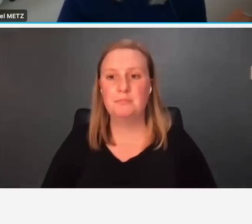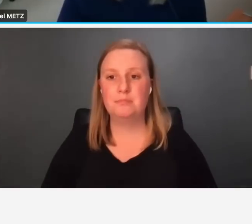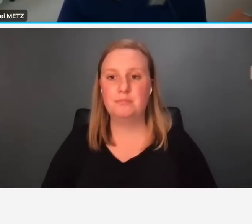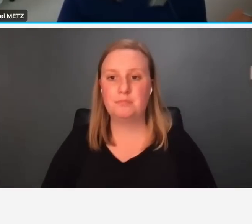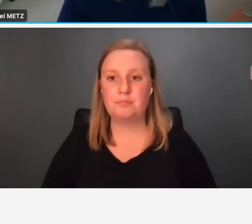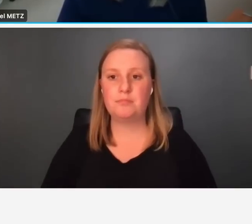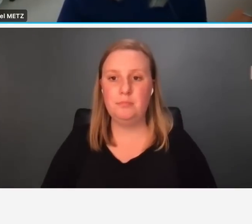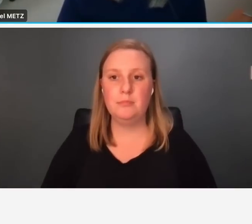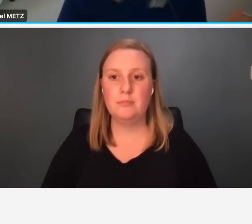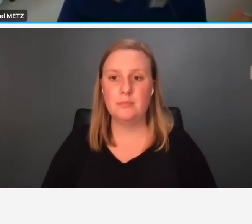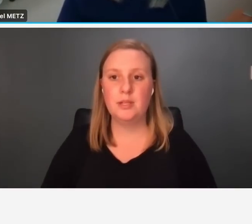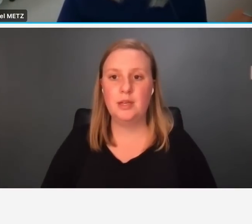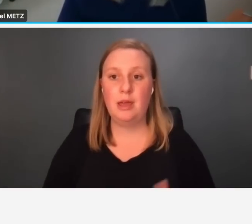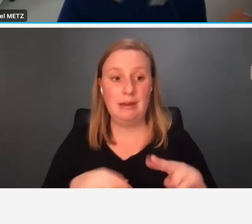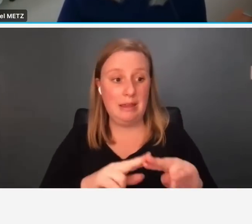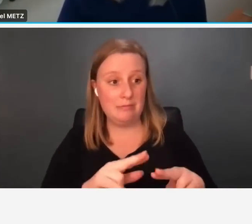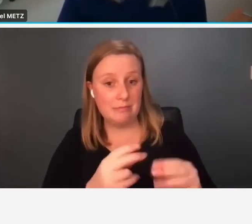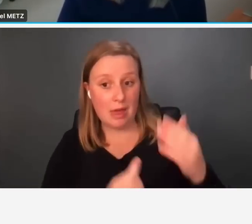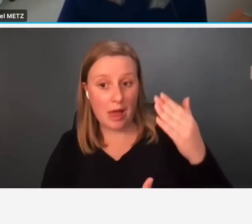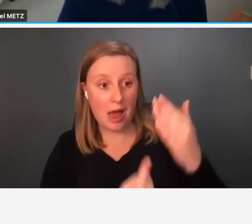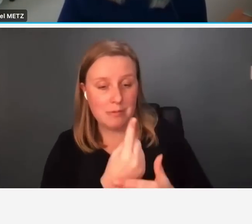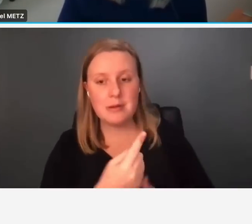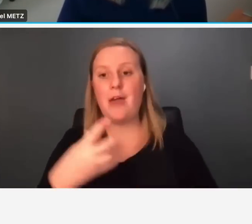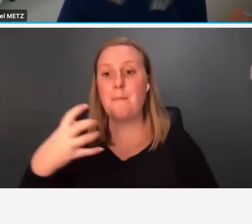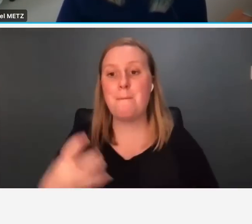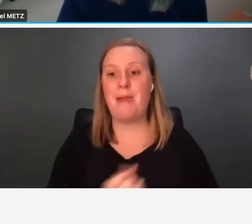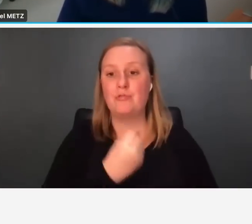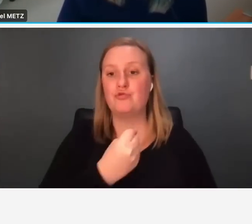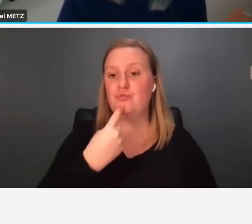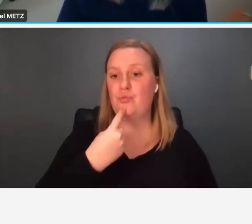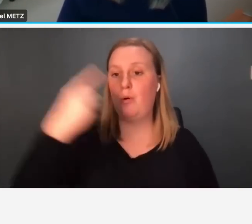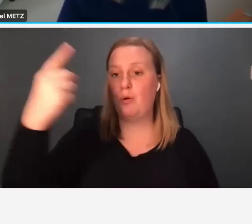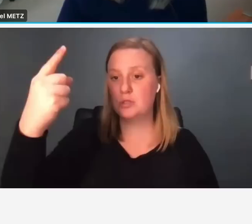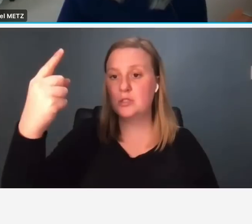and a mandatory reporting requirement to enable the Secretary of the Department to publish information